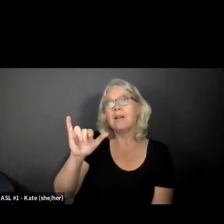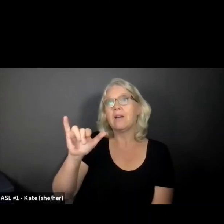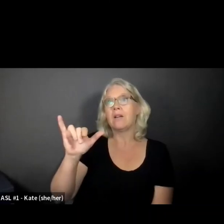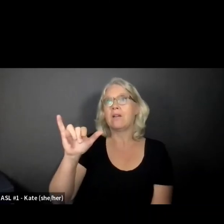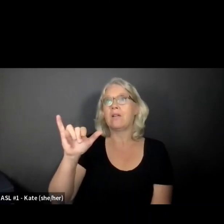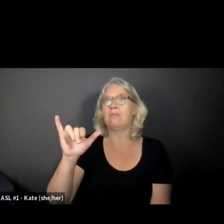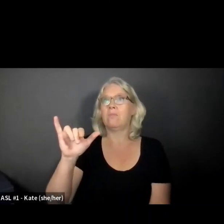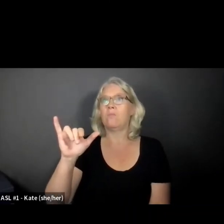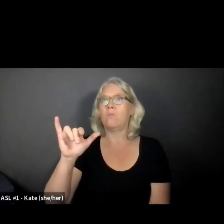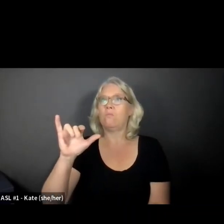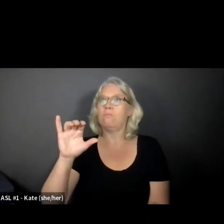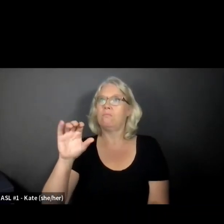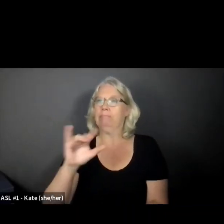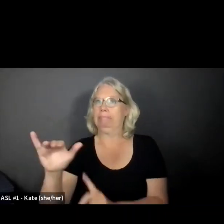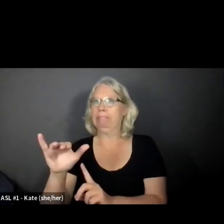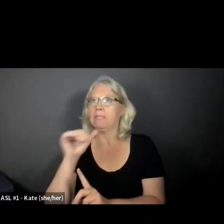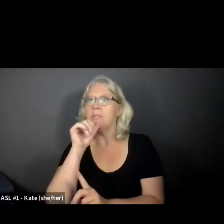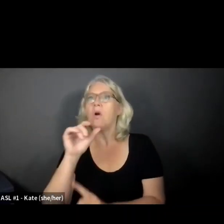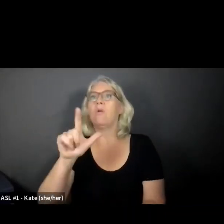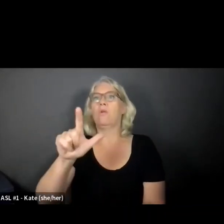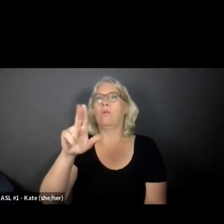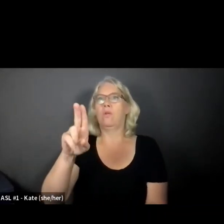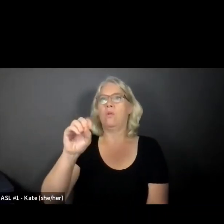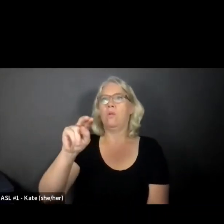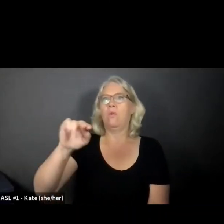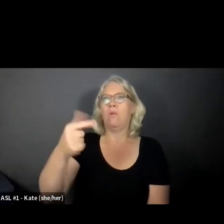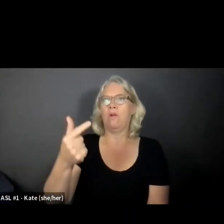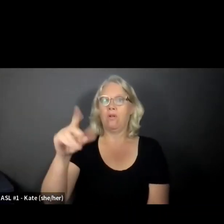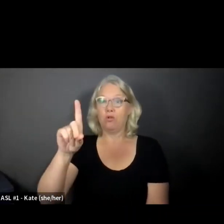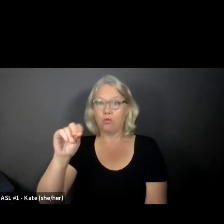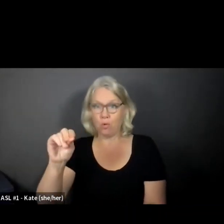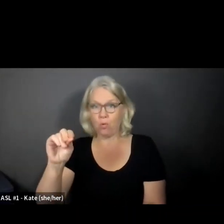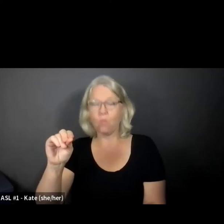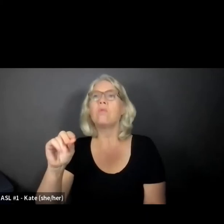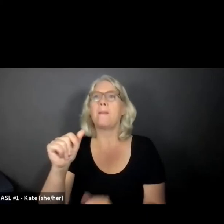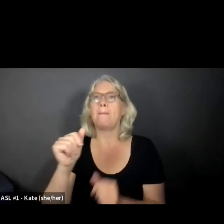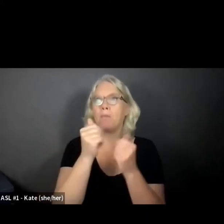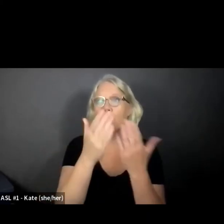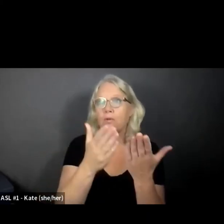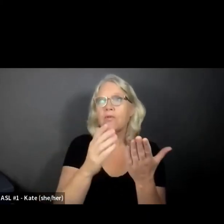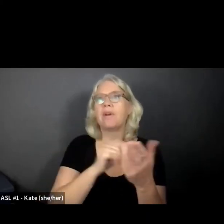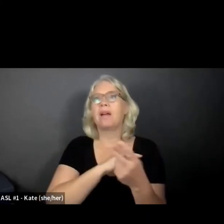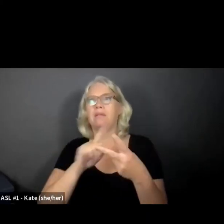I DON'T SUSPECT THERE'S ANYTHING TO DISCUSS.